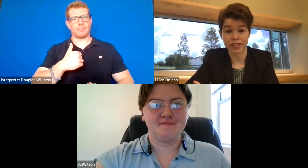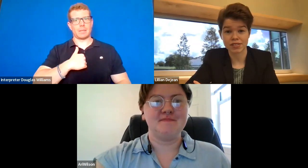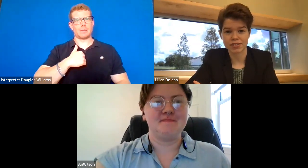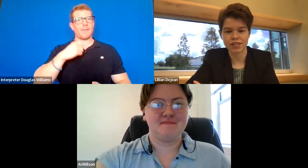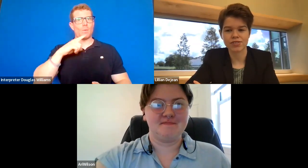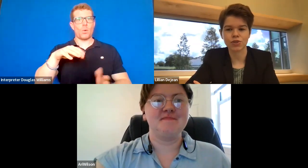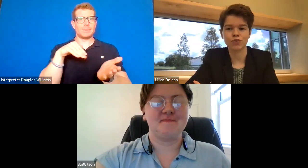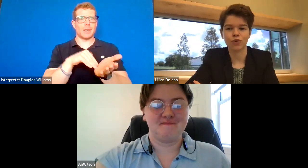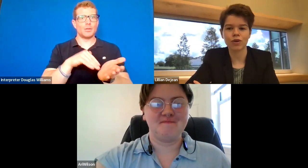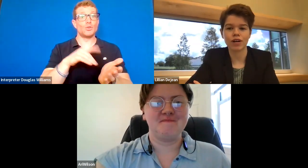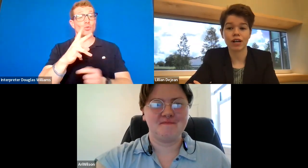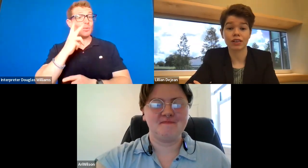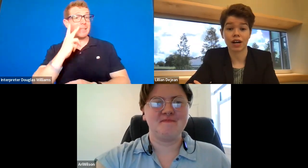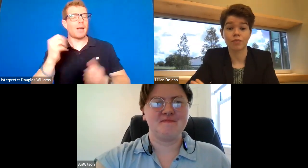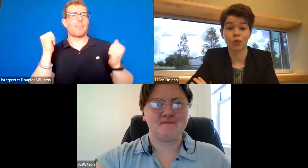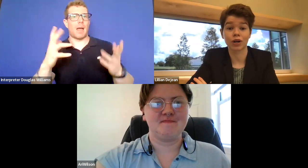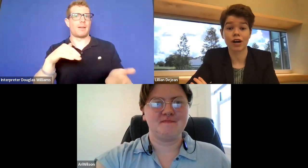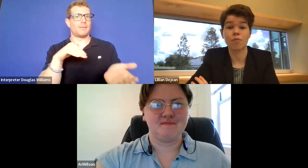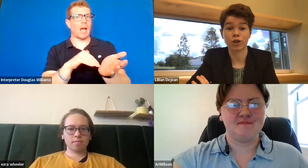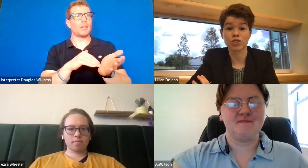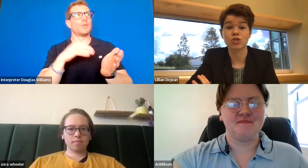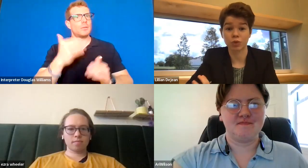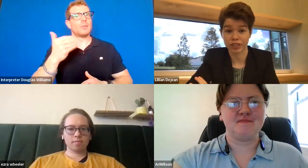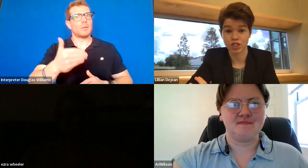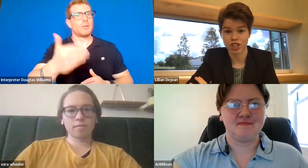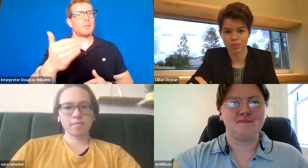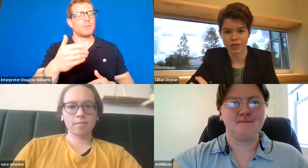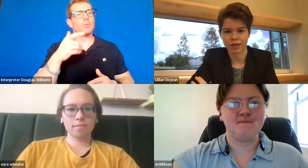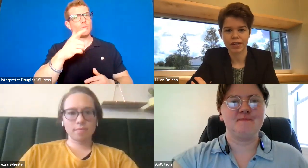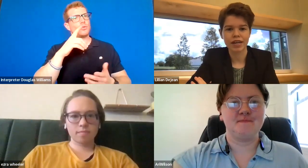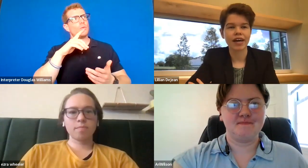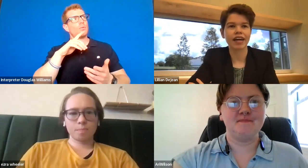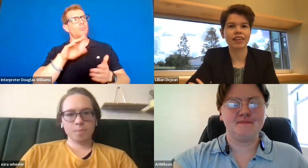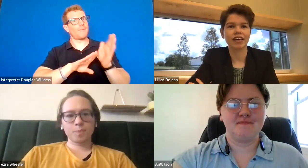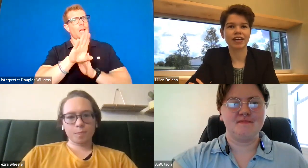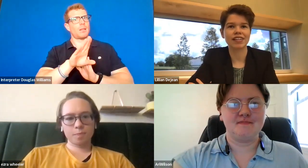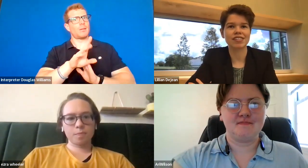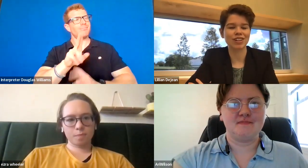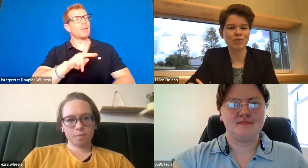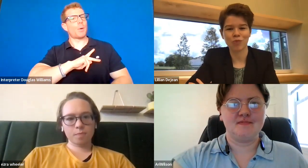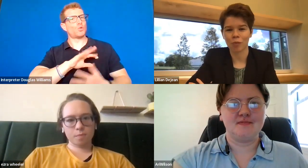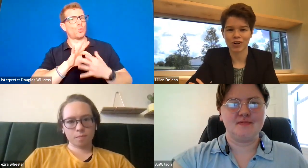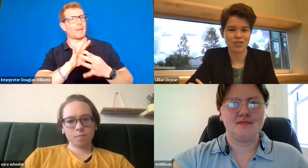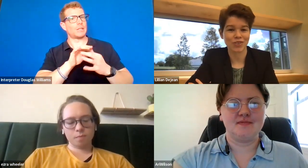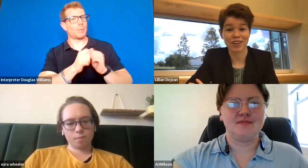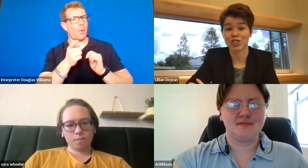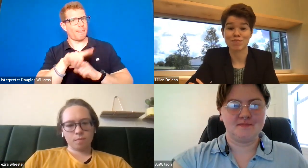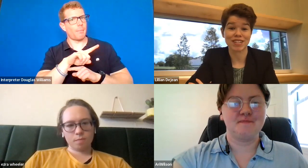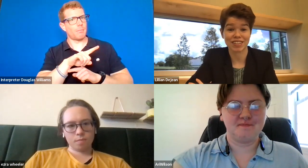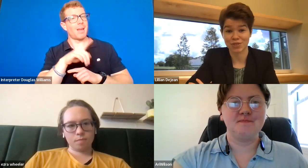And so you form a lot more of a personal relationship with them, and that it's a little bit more personal than your Gp.